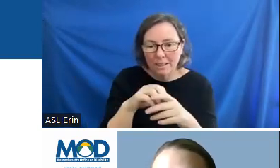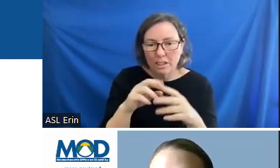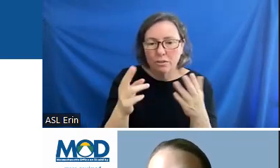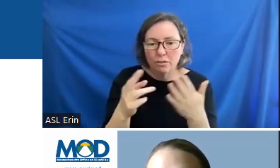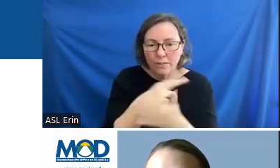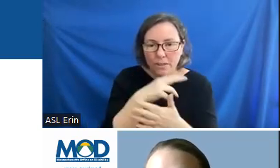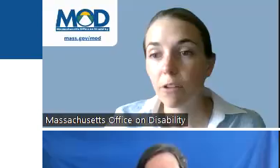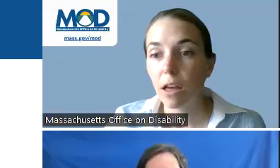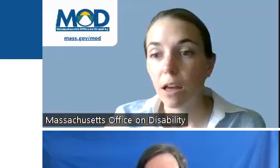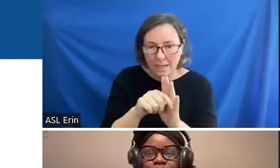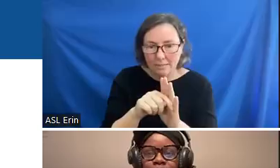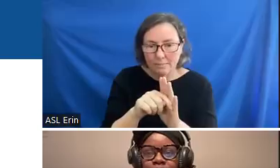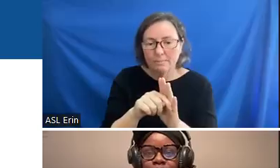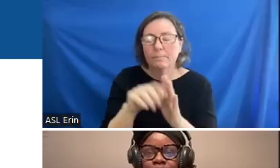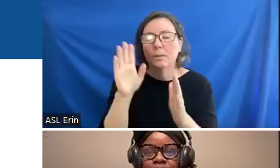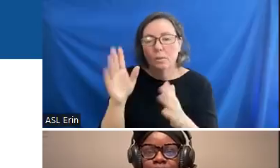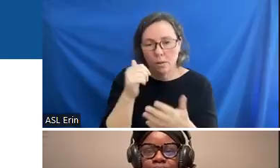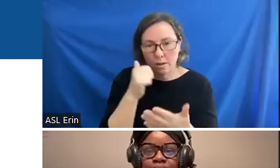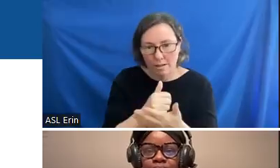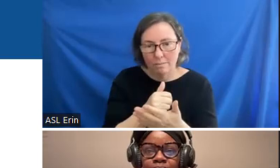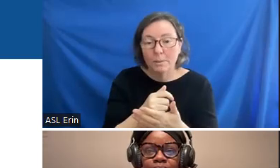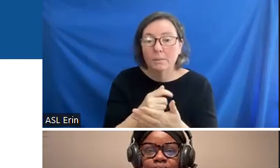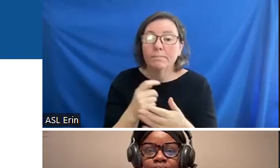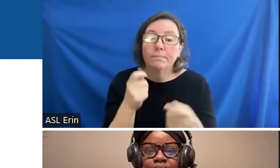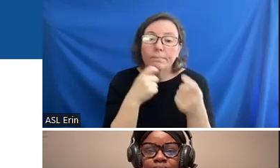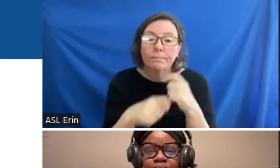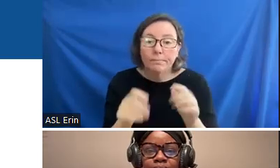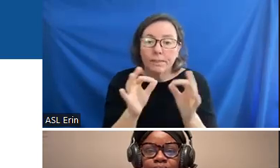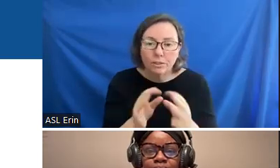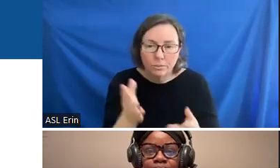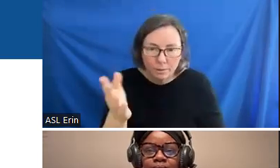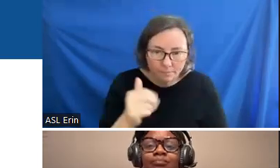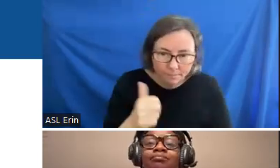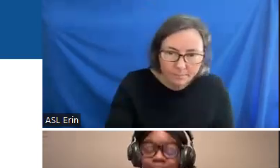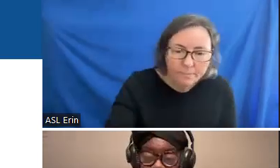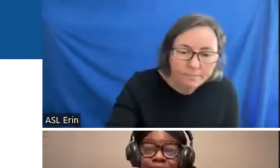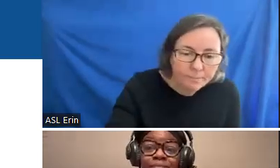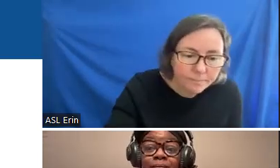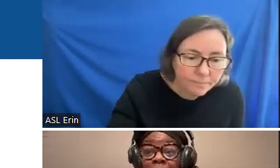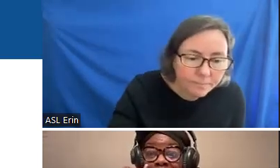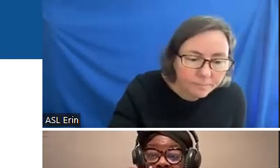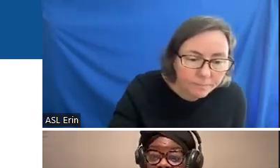so that if the needs of the agency change or if it